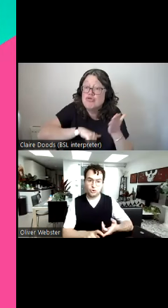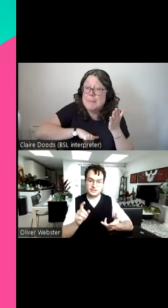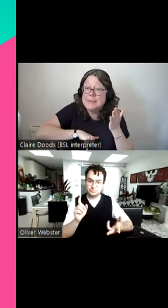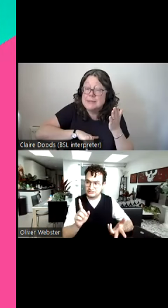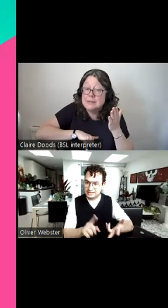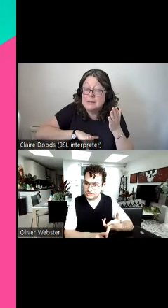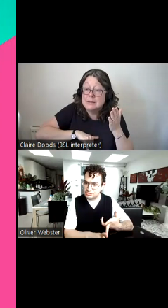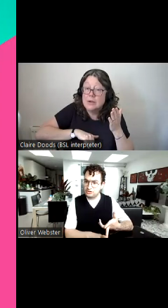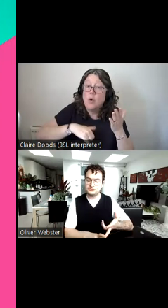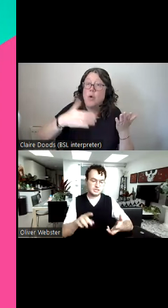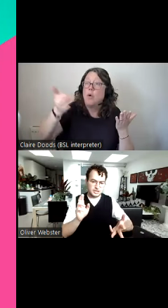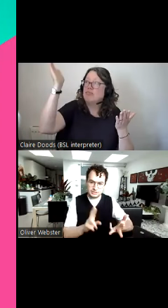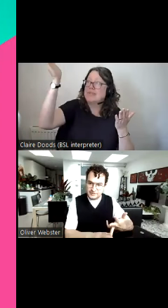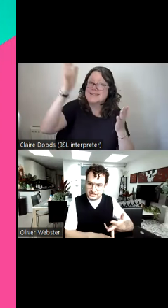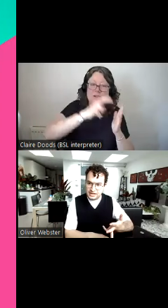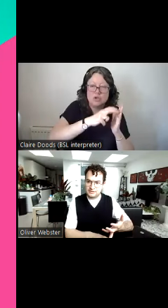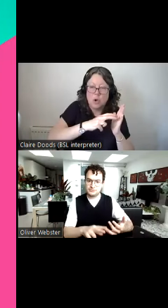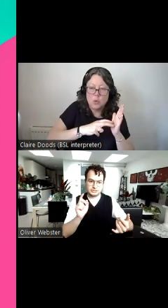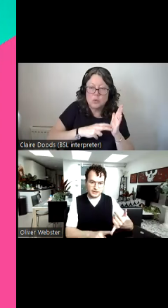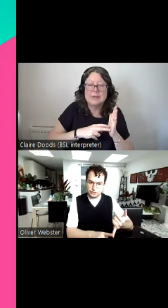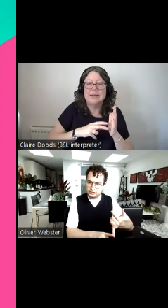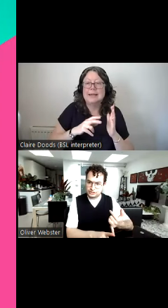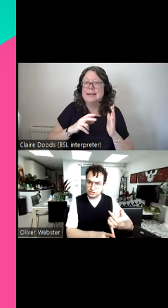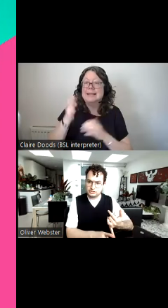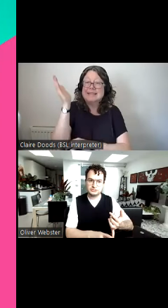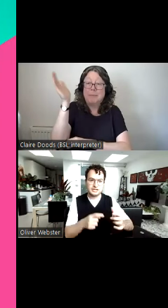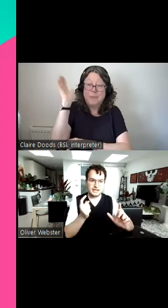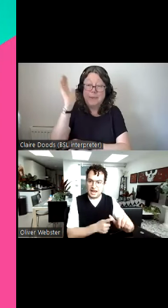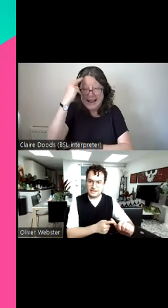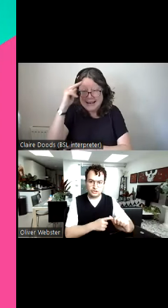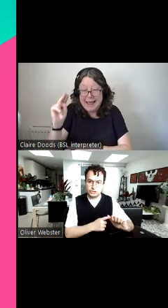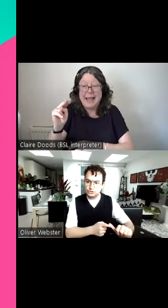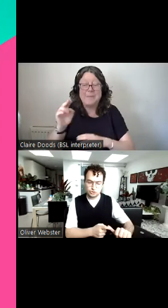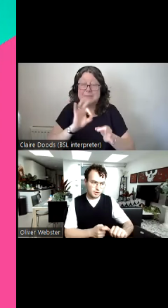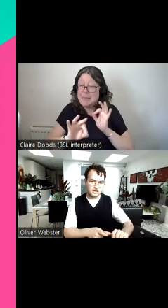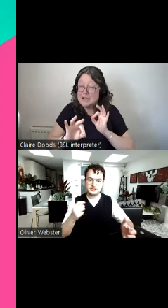or if there's presentation notes, speaker names, specialist jargon, any unusual words,